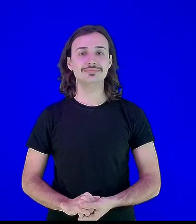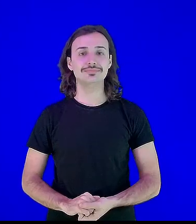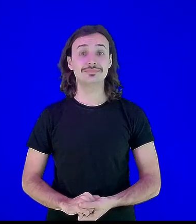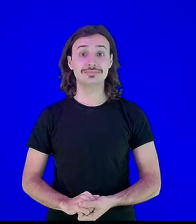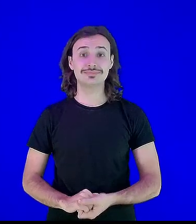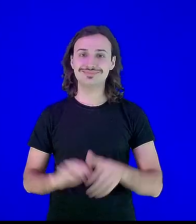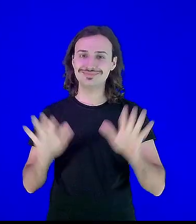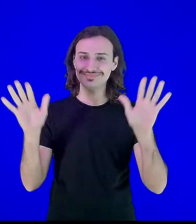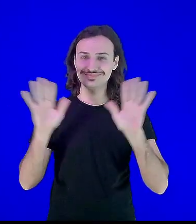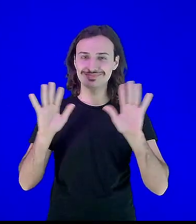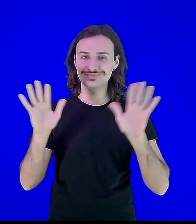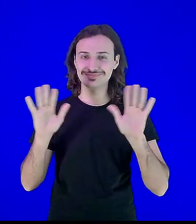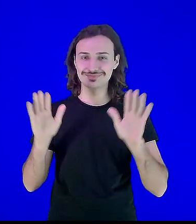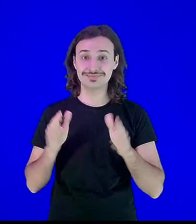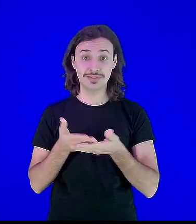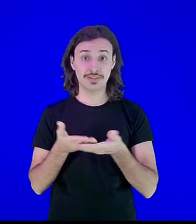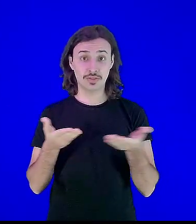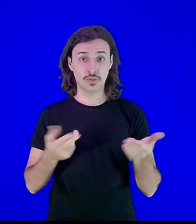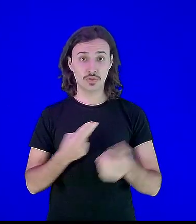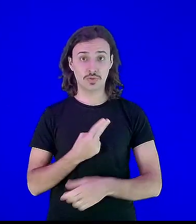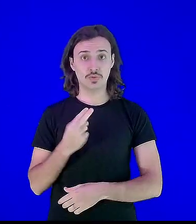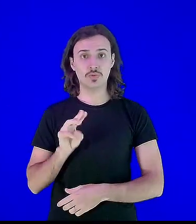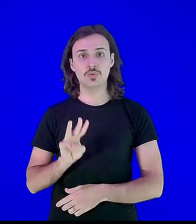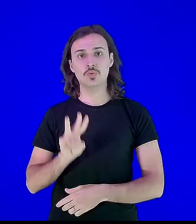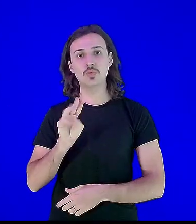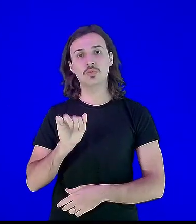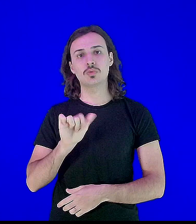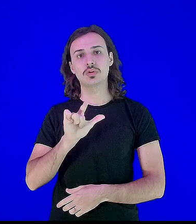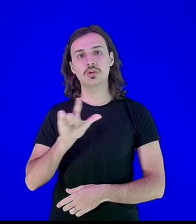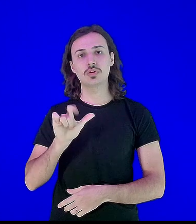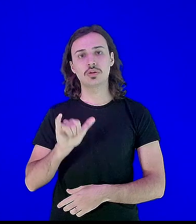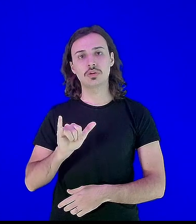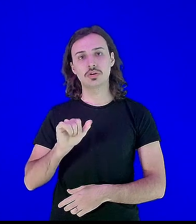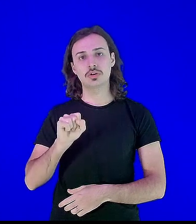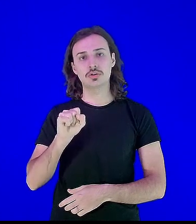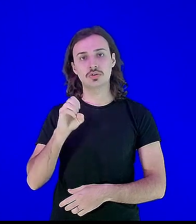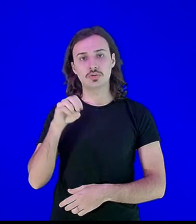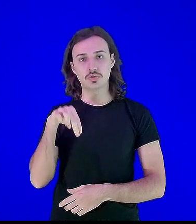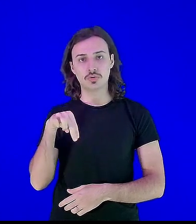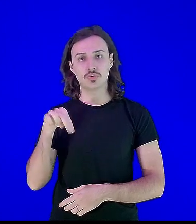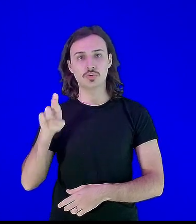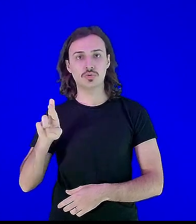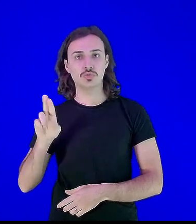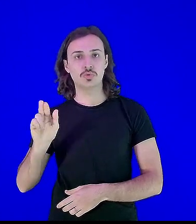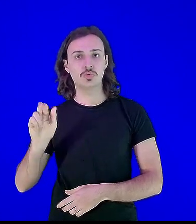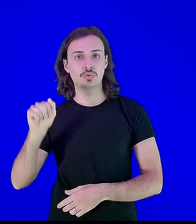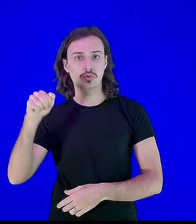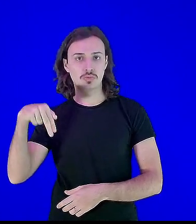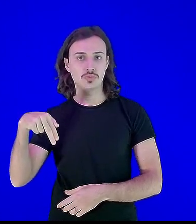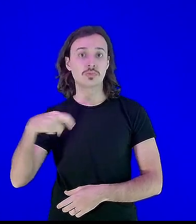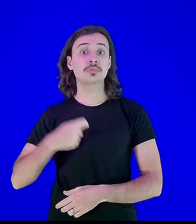hello everyone, I'm Wallyson Ruan or just Ruan and this is my sign name you do a w, and